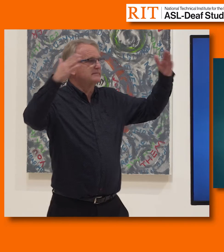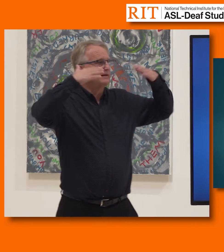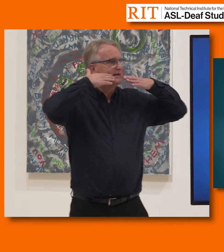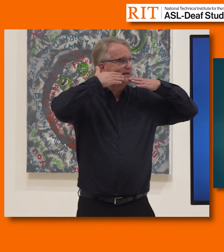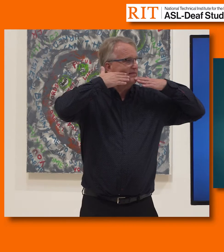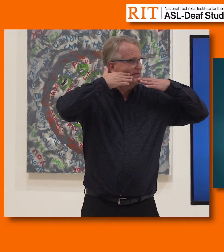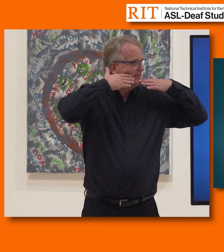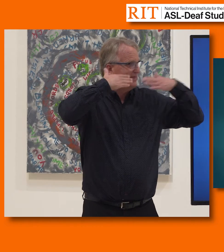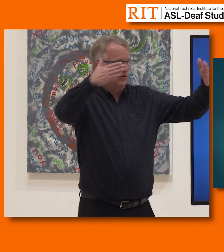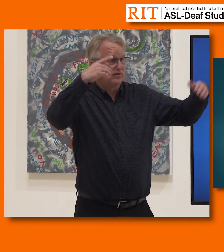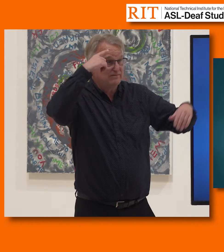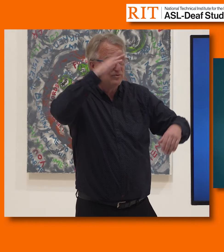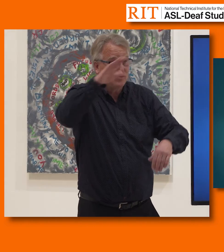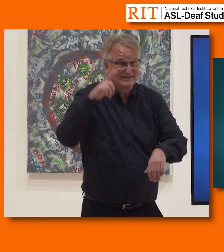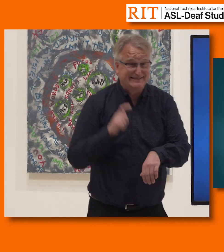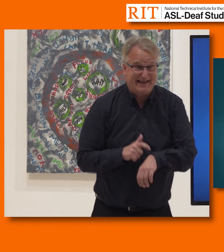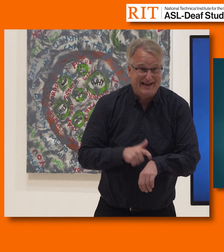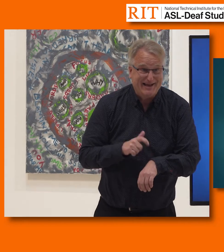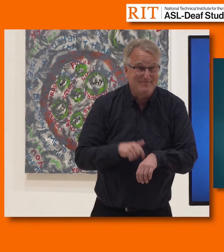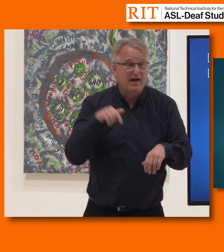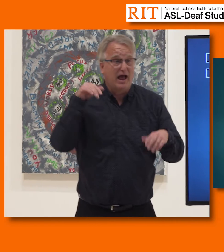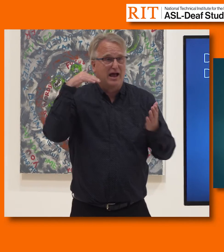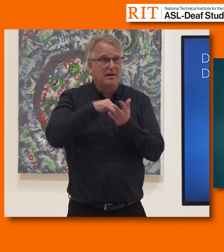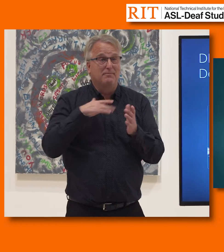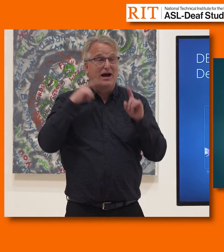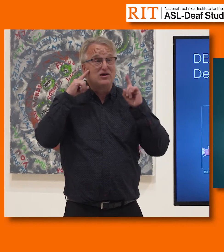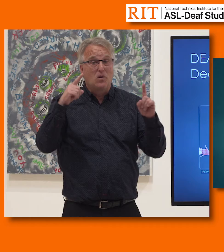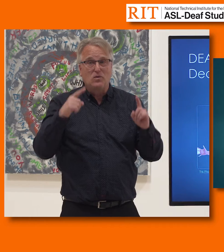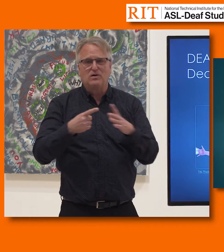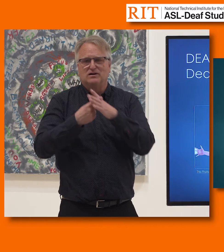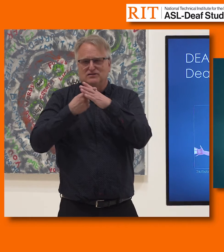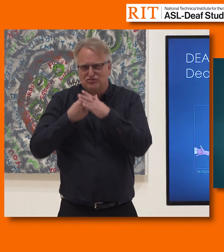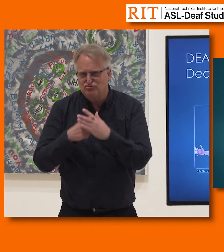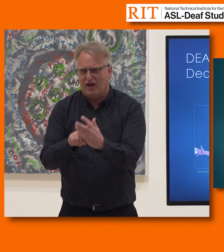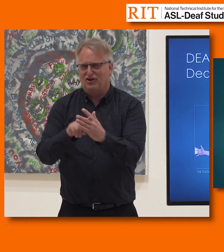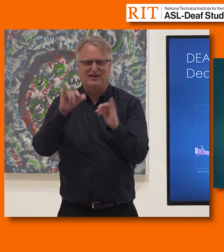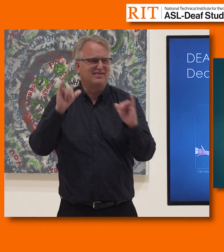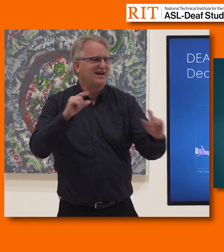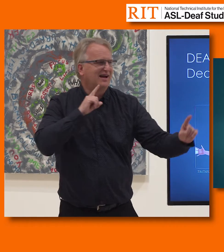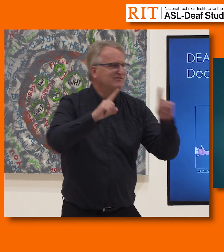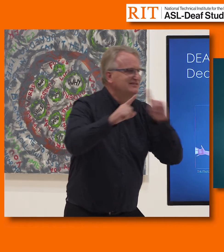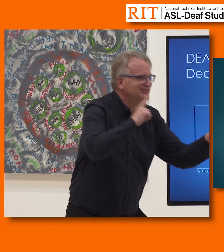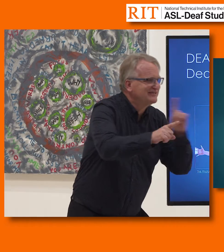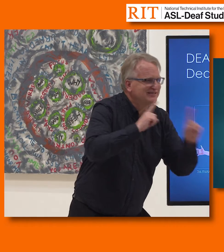I would like to thank you all for your time and engagement today. And, again, this is just the beginning of what I hope